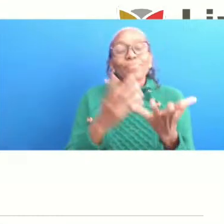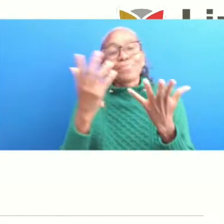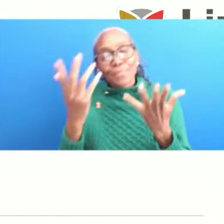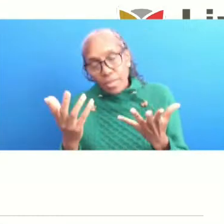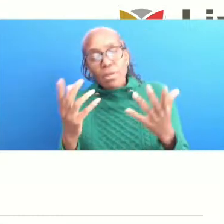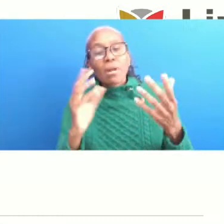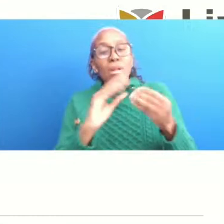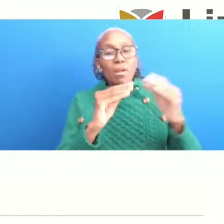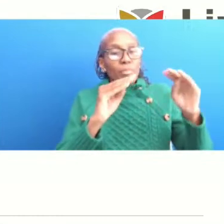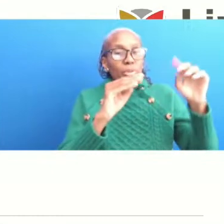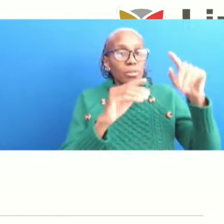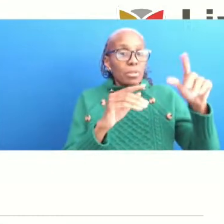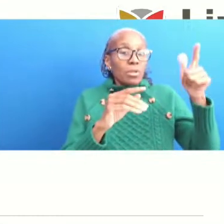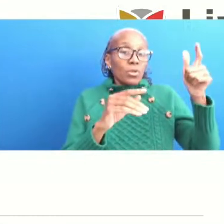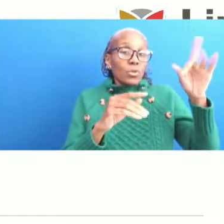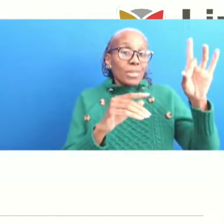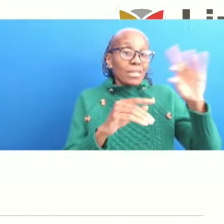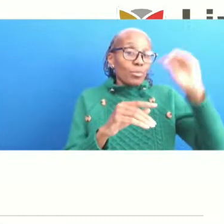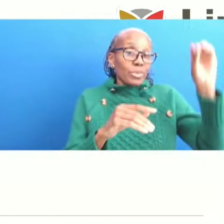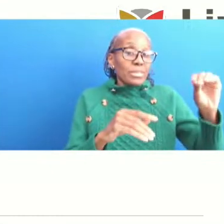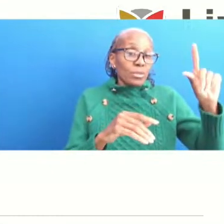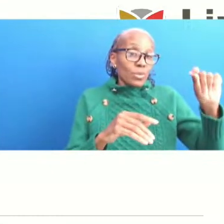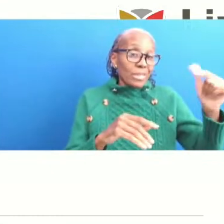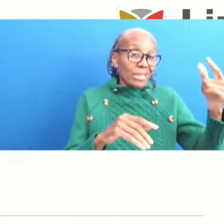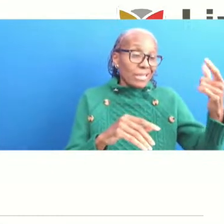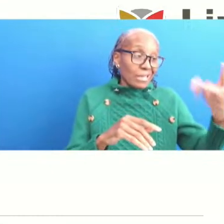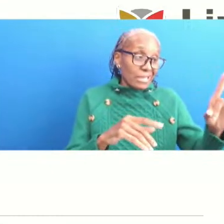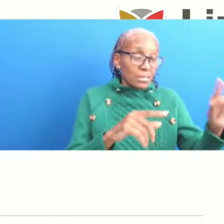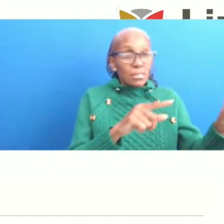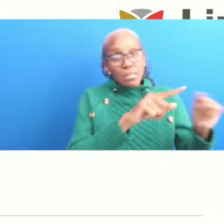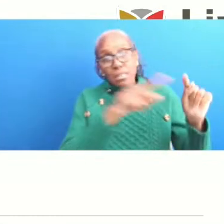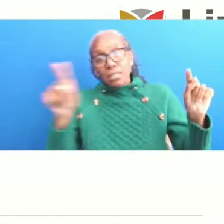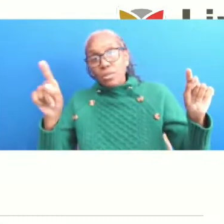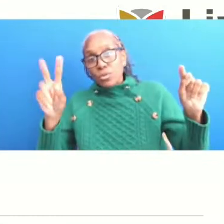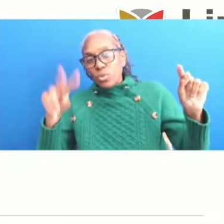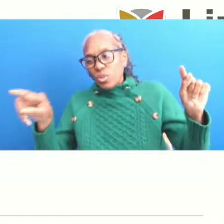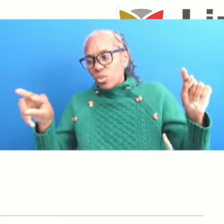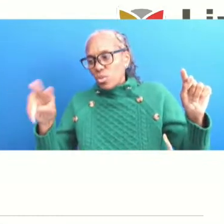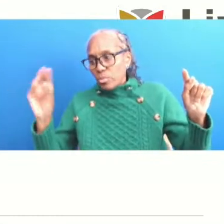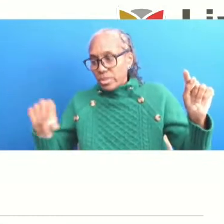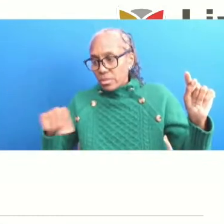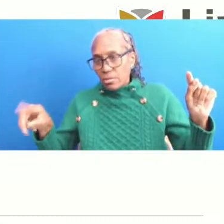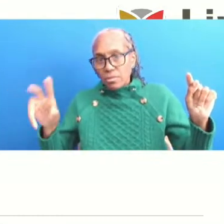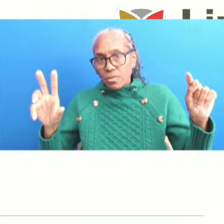FOLKS WHO ARE REPORTING THAT